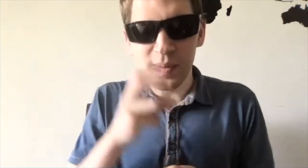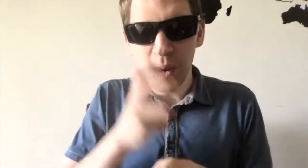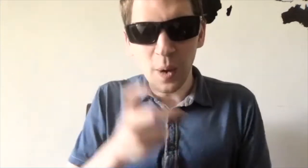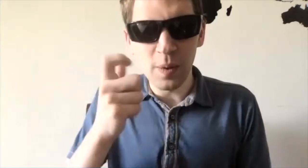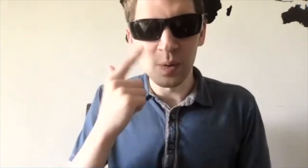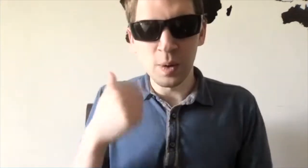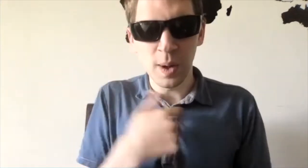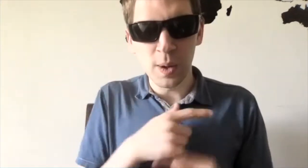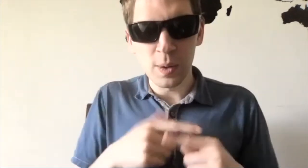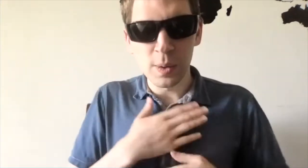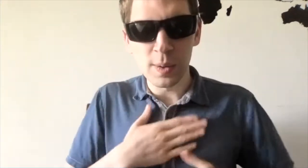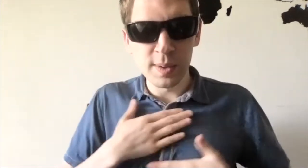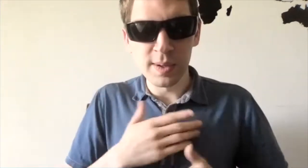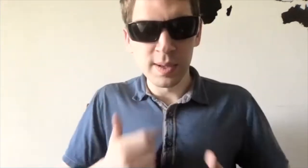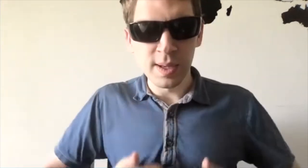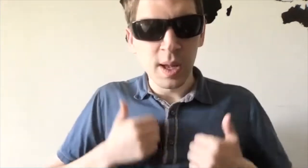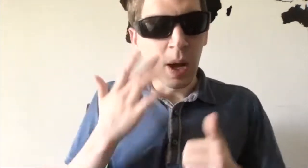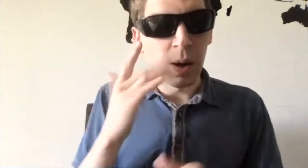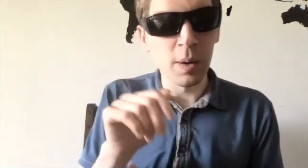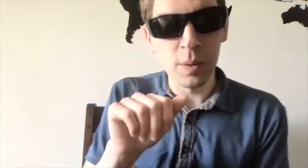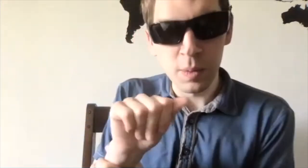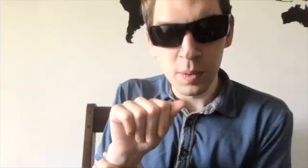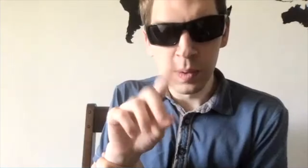(Jason) Yes, it makes it harder for us to enjoy life.